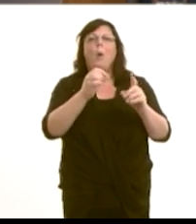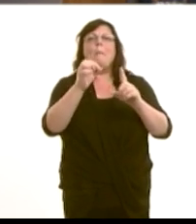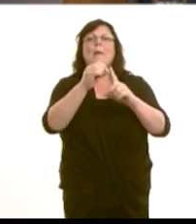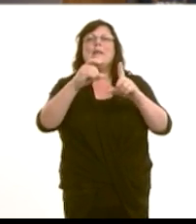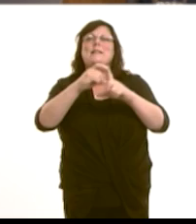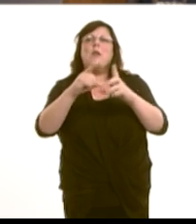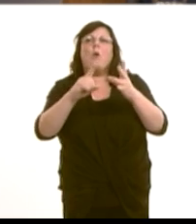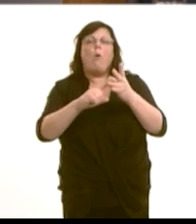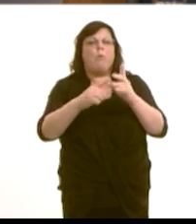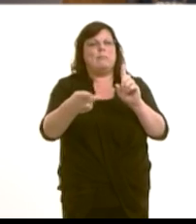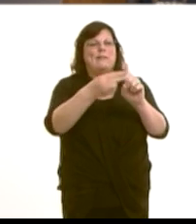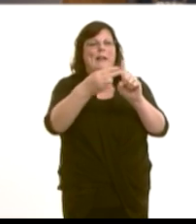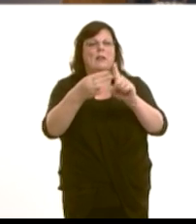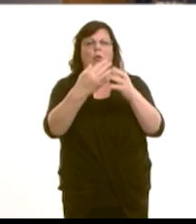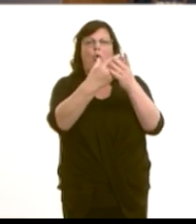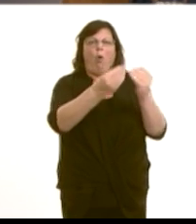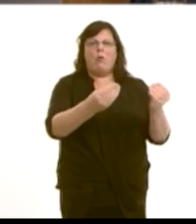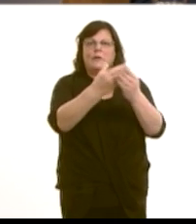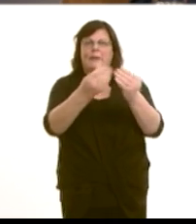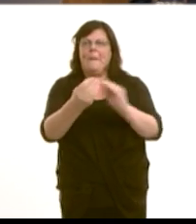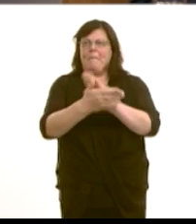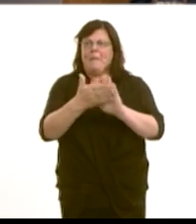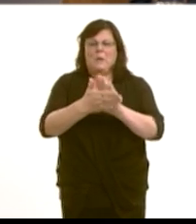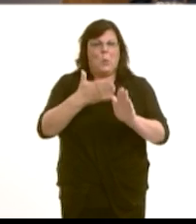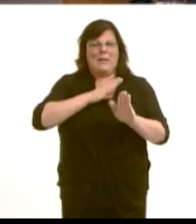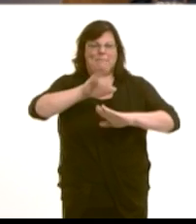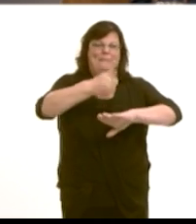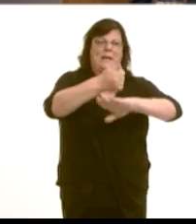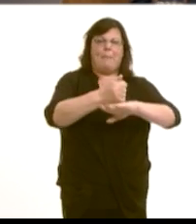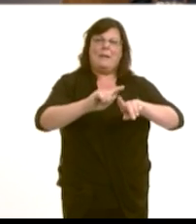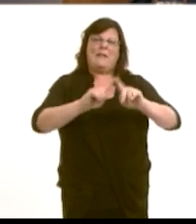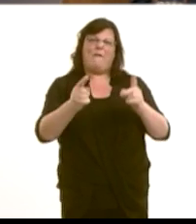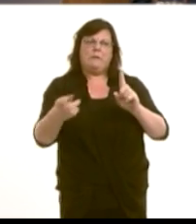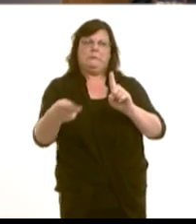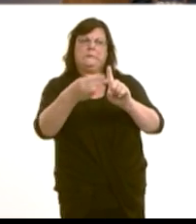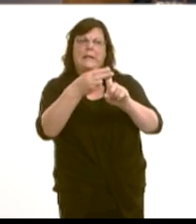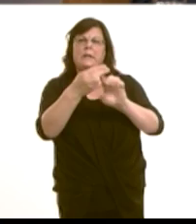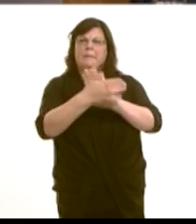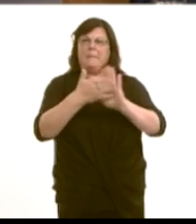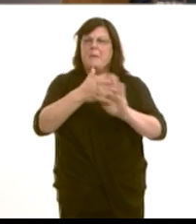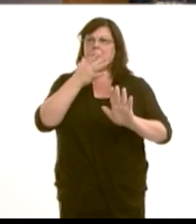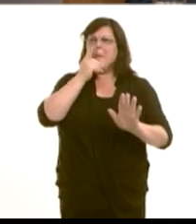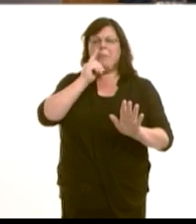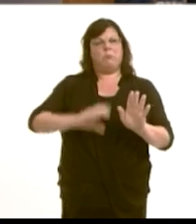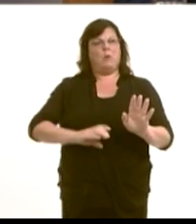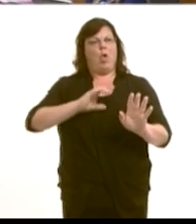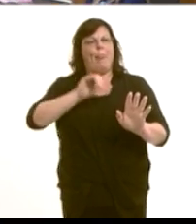have to ensure that we would have an equal status in Wales so that buyers could have the same confidence in our produce.